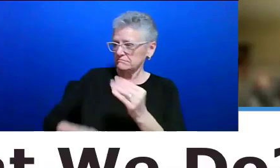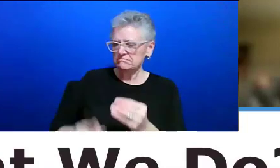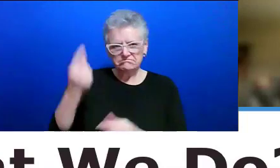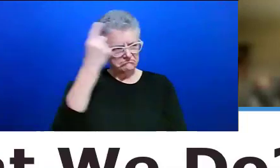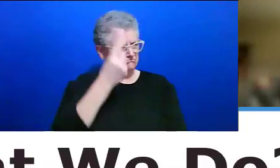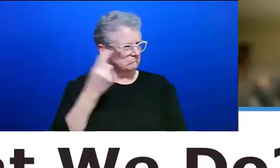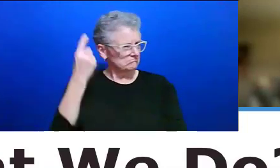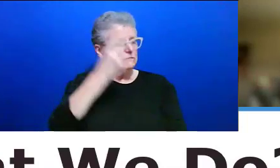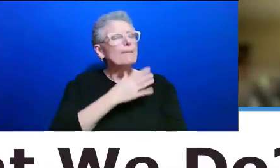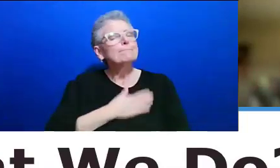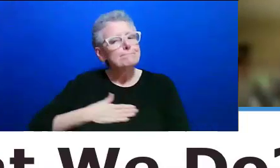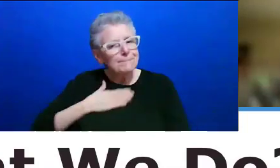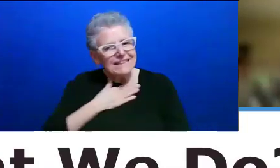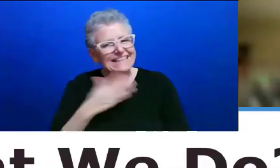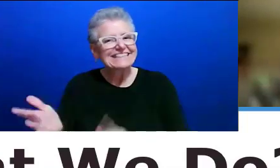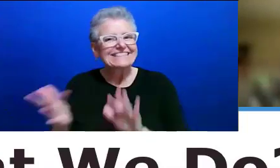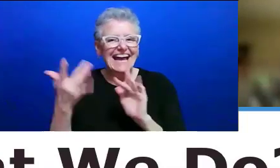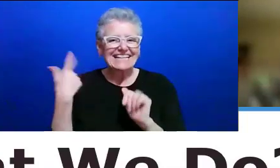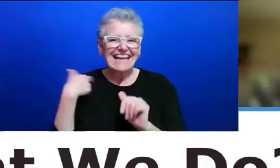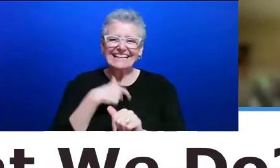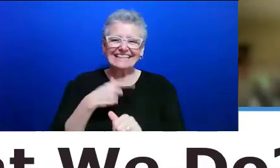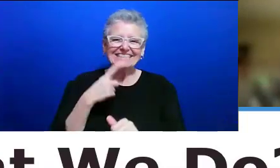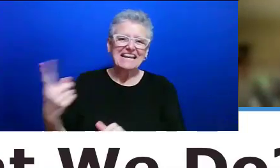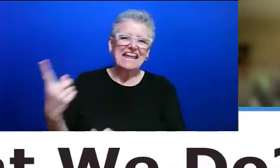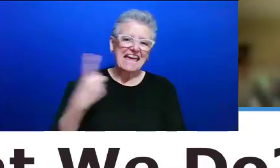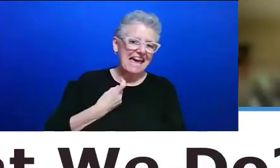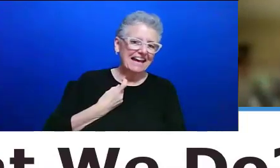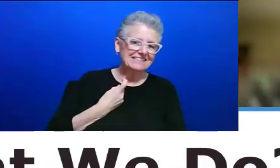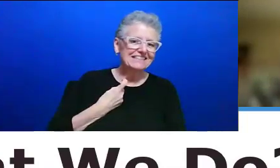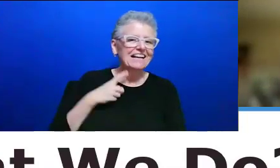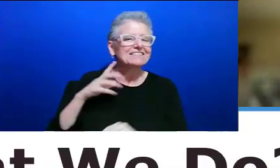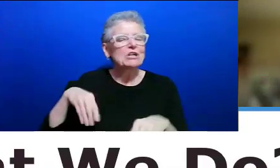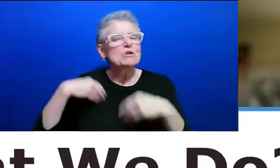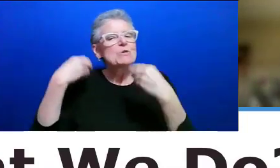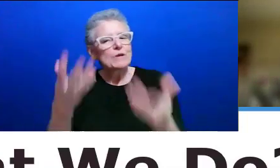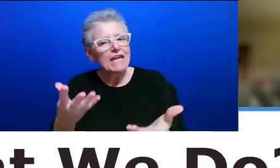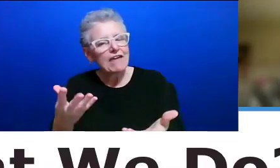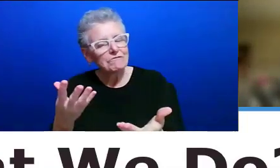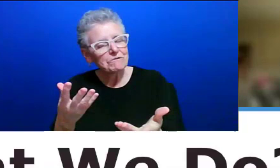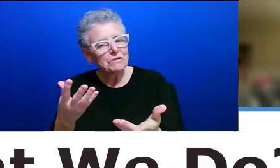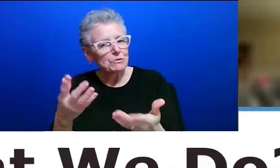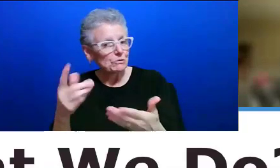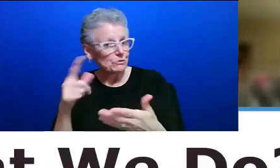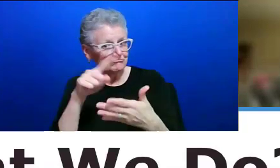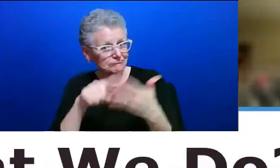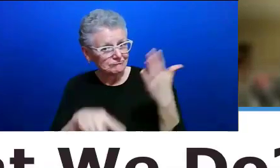please reach out and ask us to give you-- give you those resources.